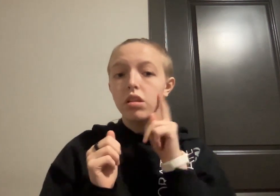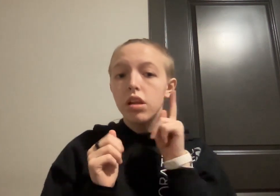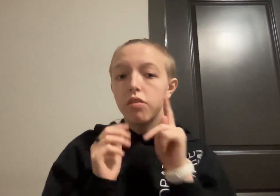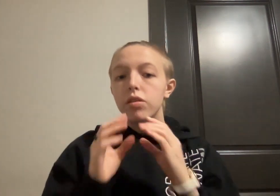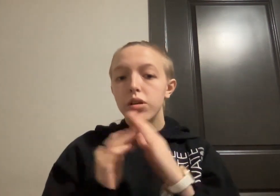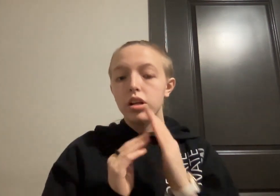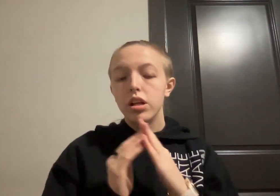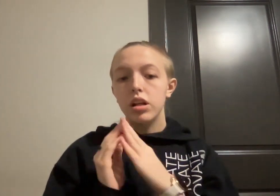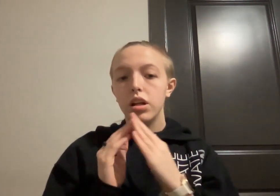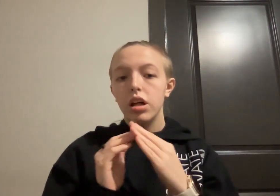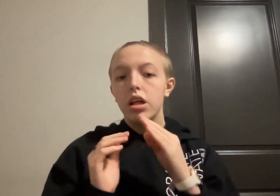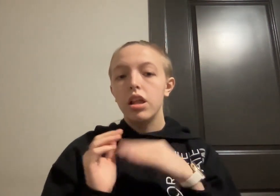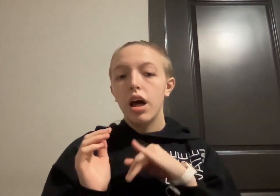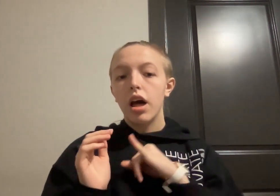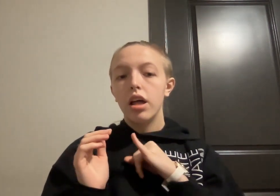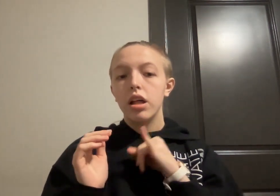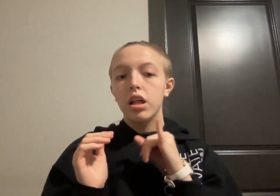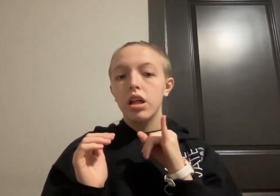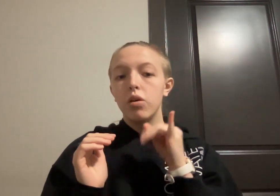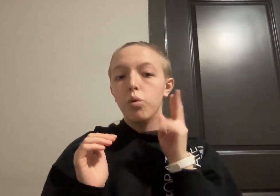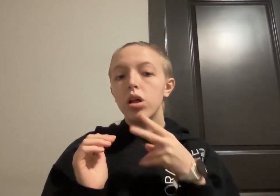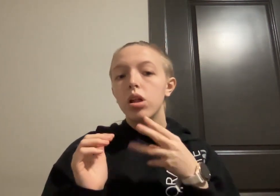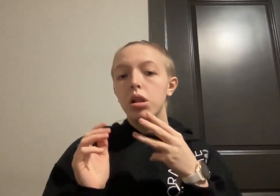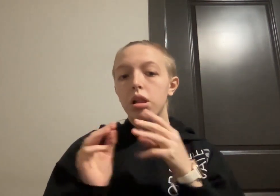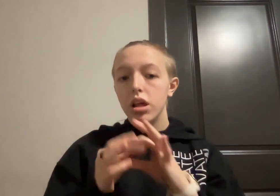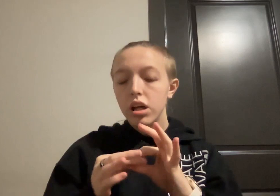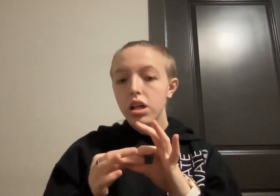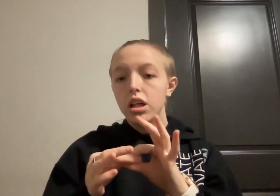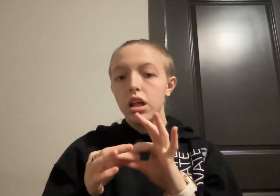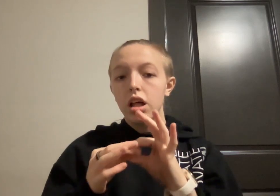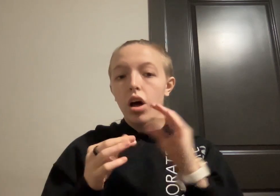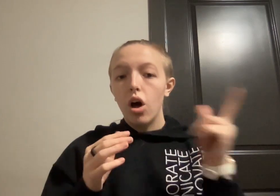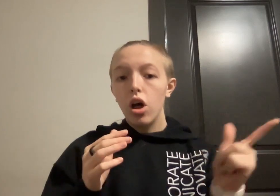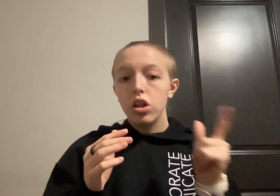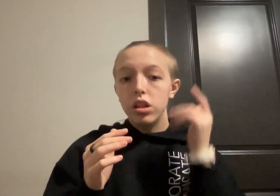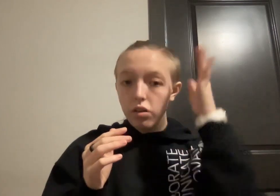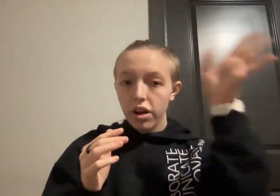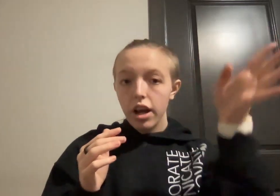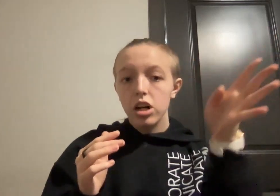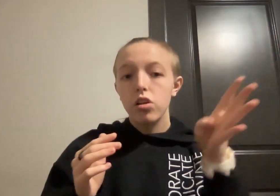I will link all the creators talked about